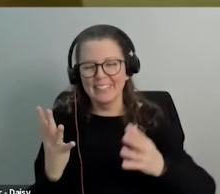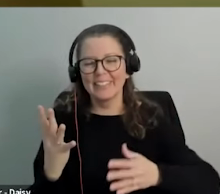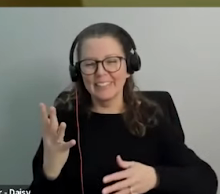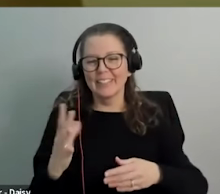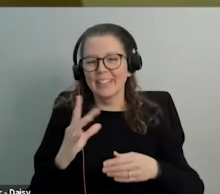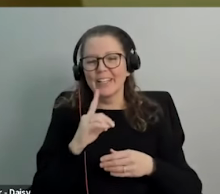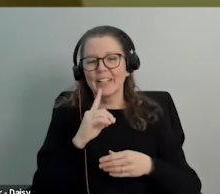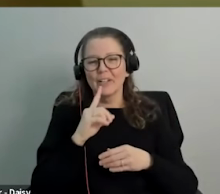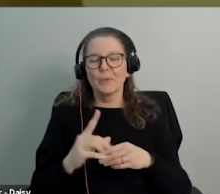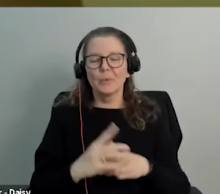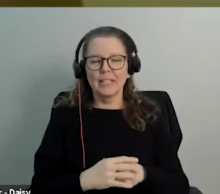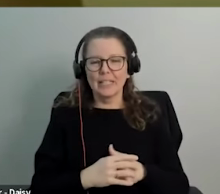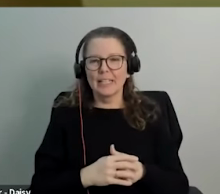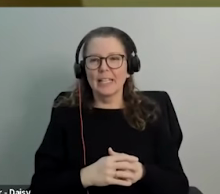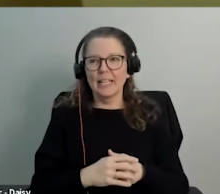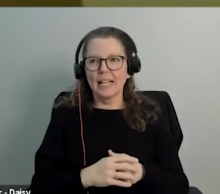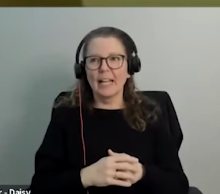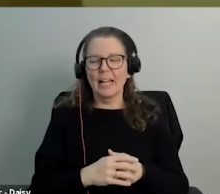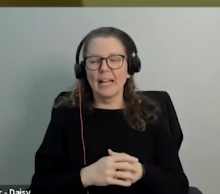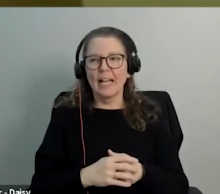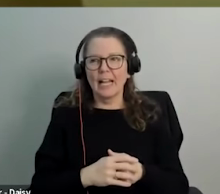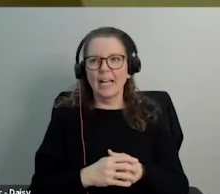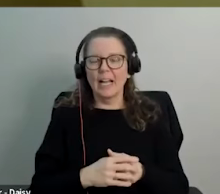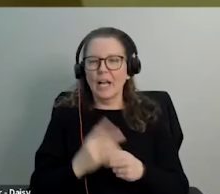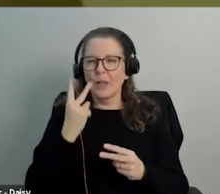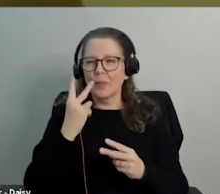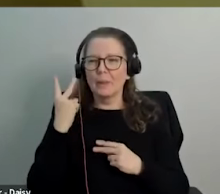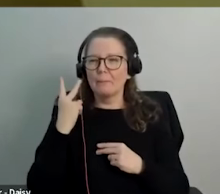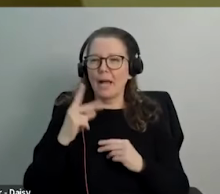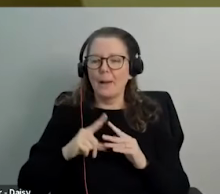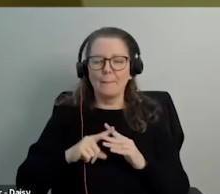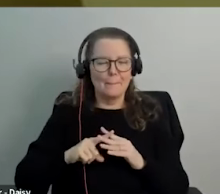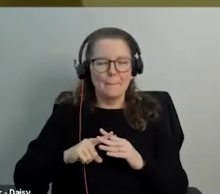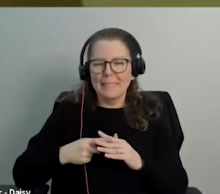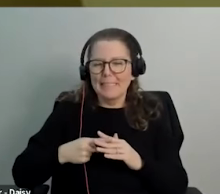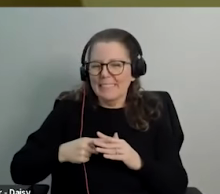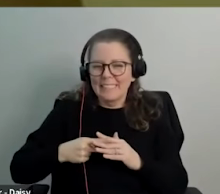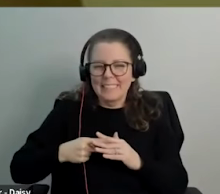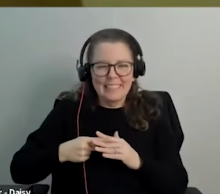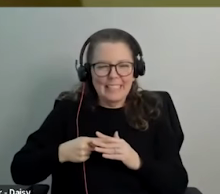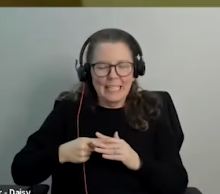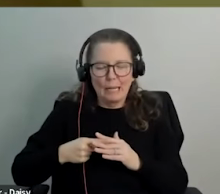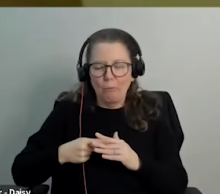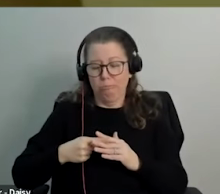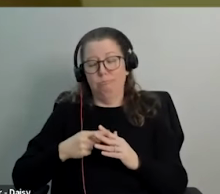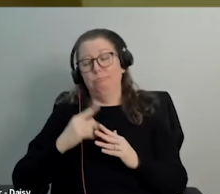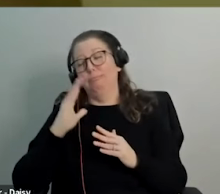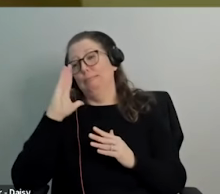There's days where I think back of our early days starting the journey, where everything just seems so impossible.